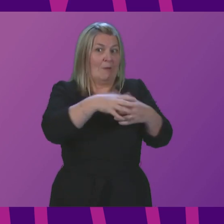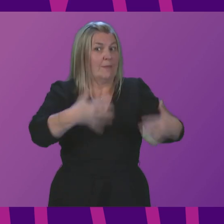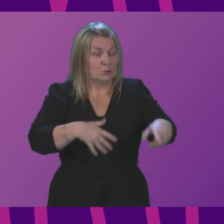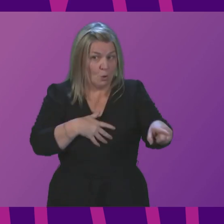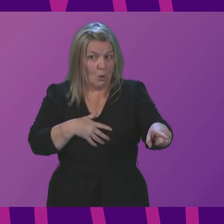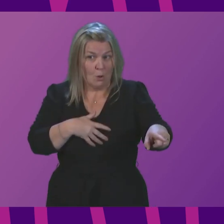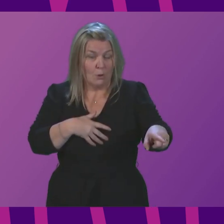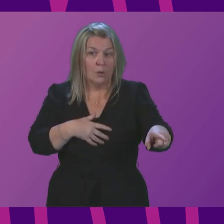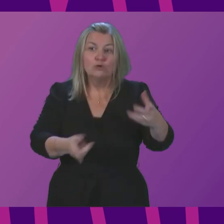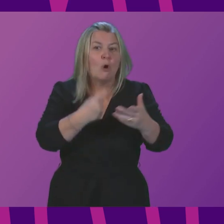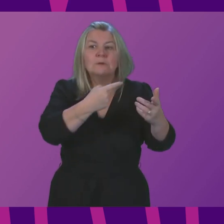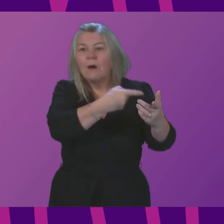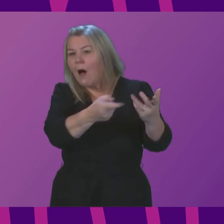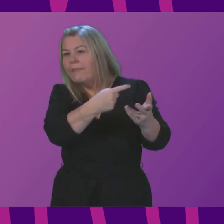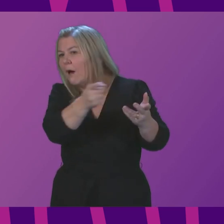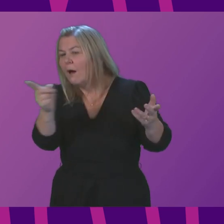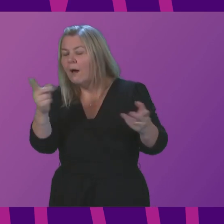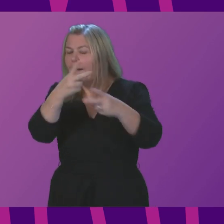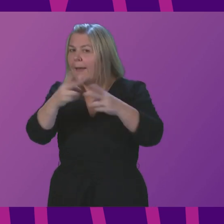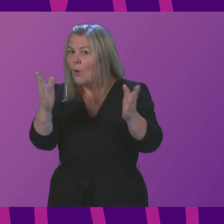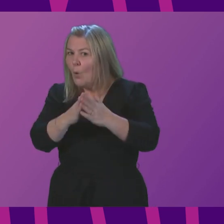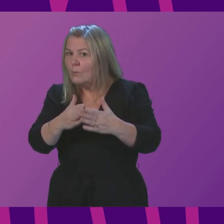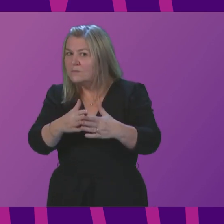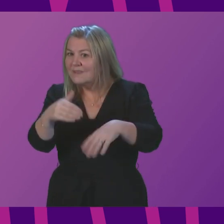their families were offered the appropriate support at the time?